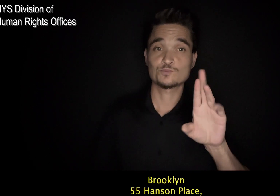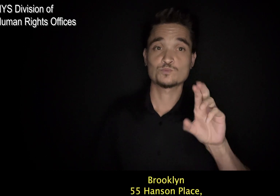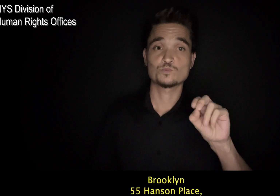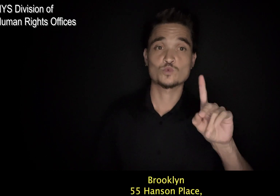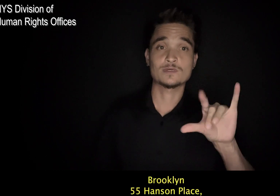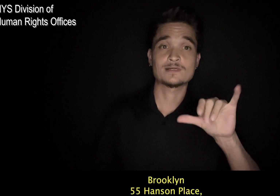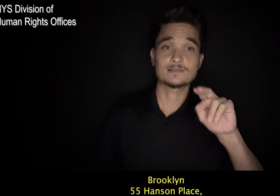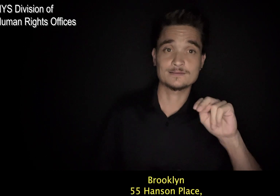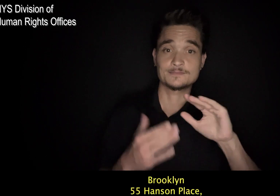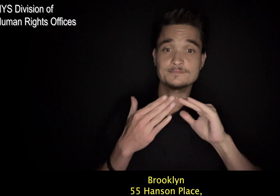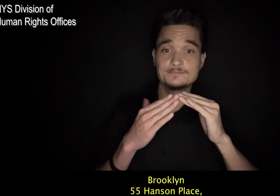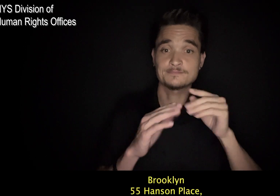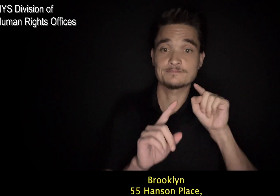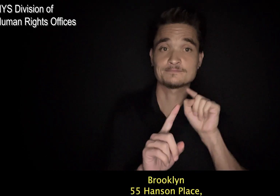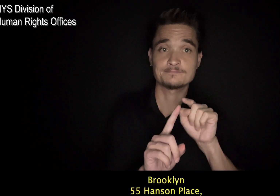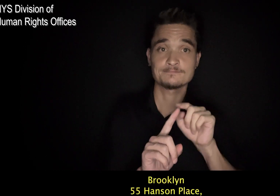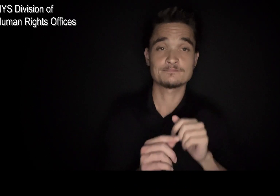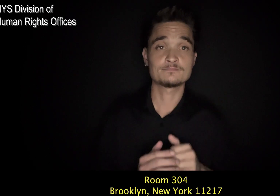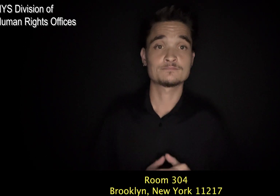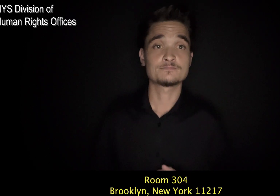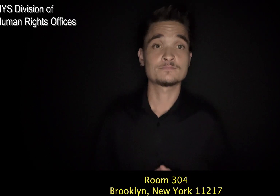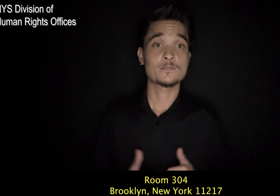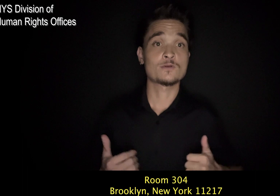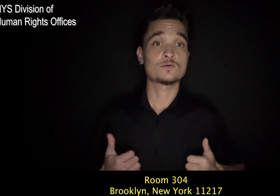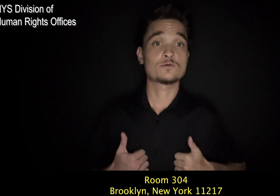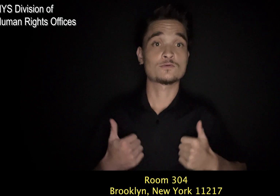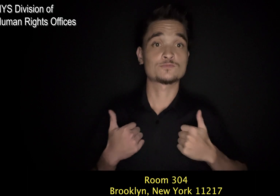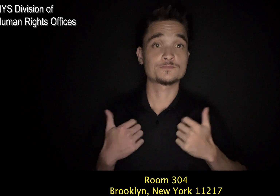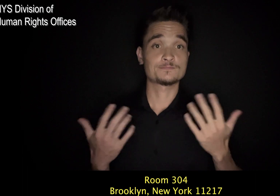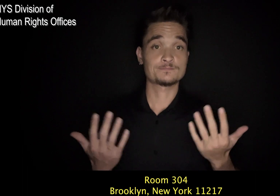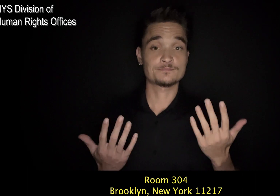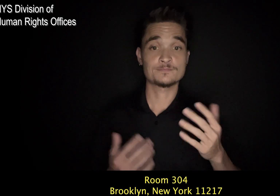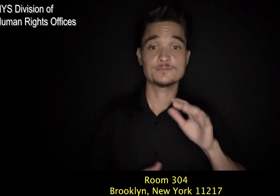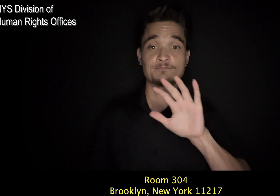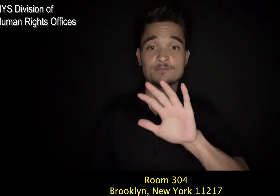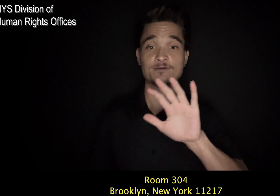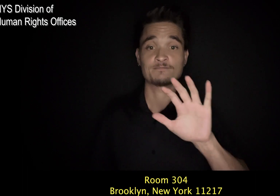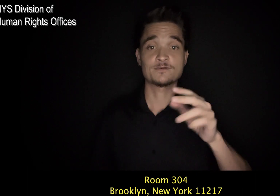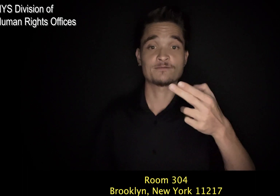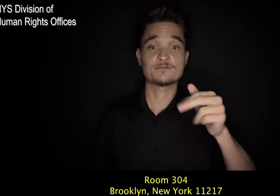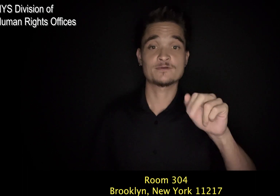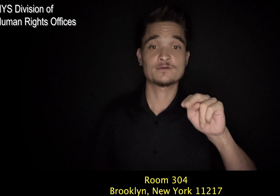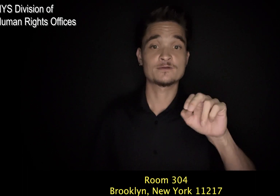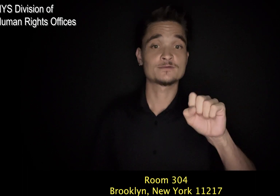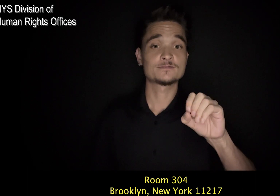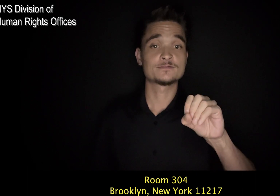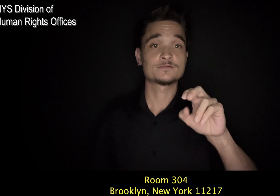Brooklyn 55 Hanson Place, Room 304 Brooklyn, New York 11217